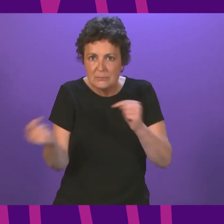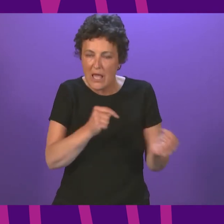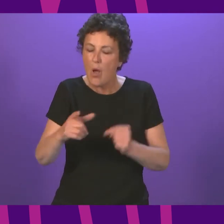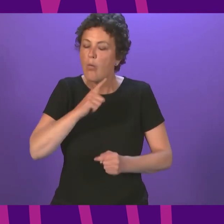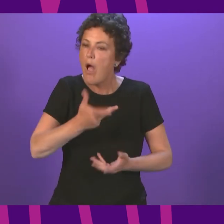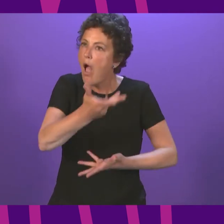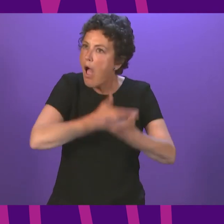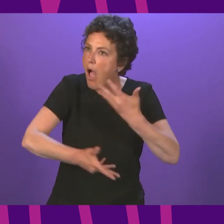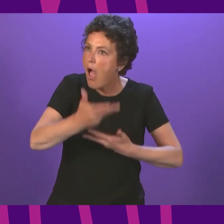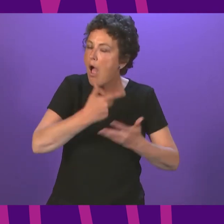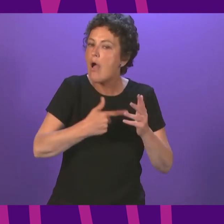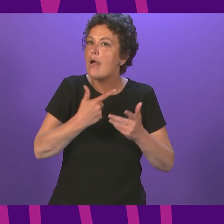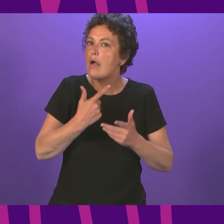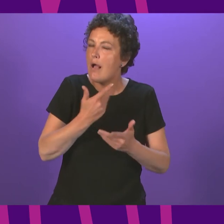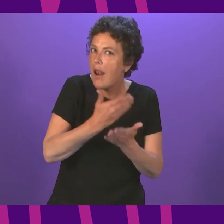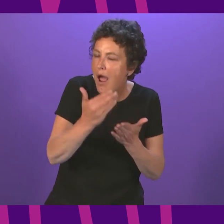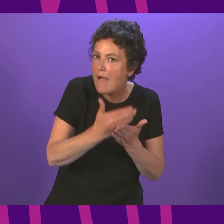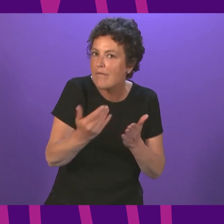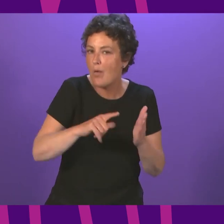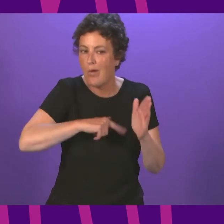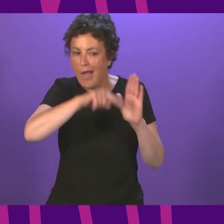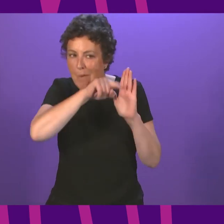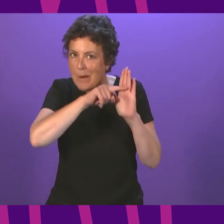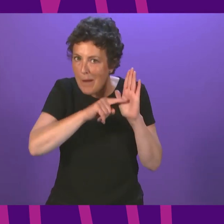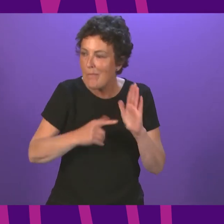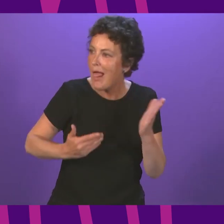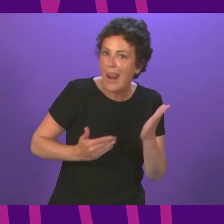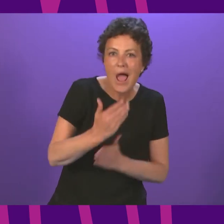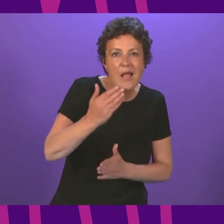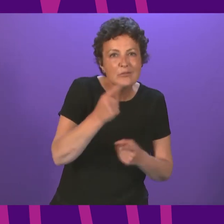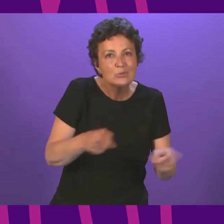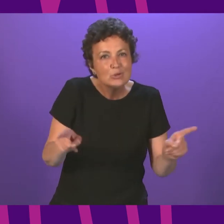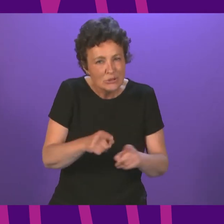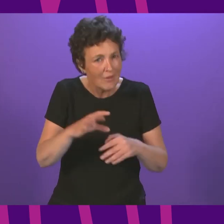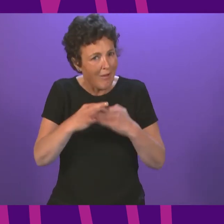affects live music outwith weddings, because every part of the discussion helps people